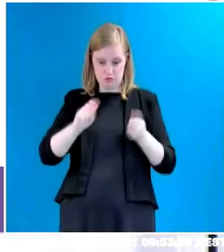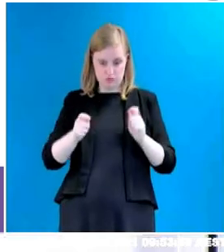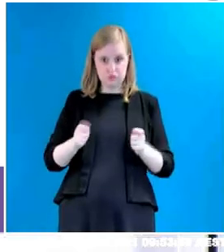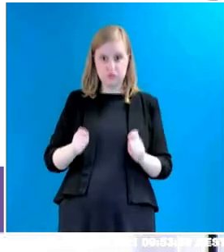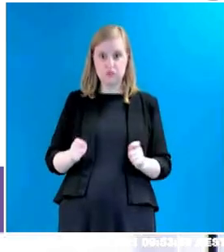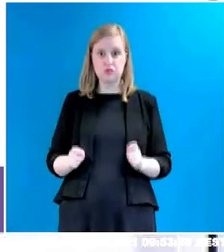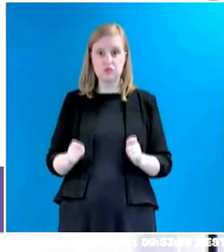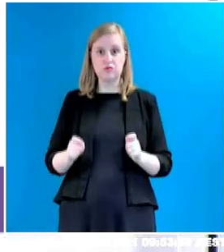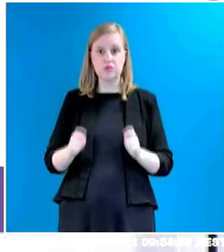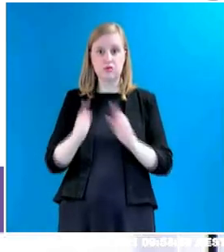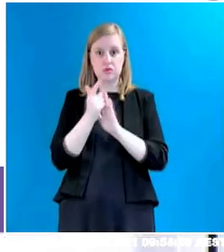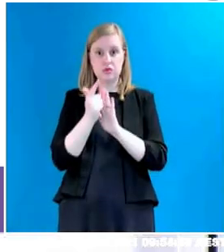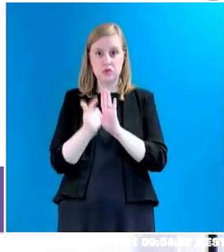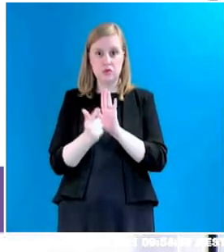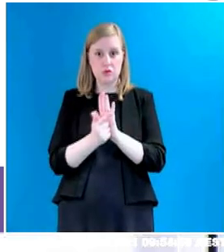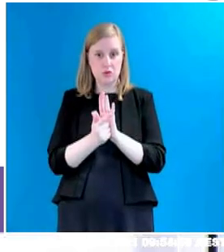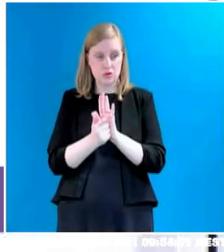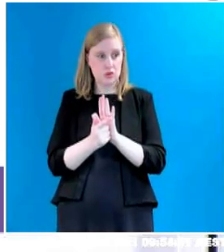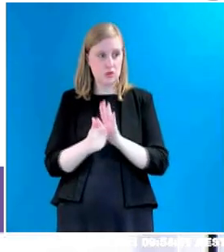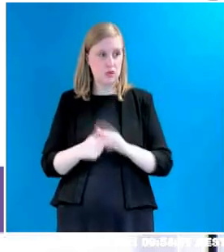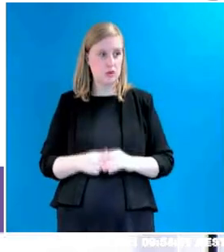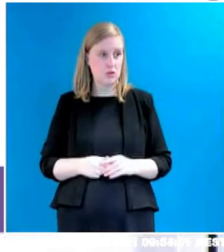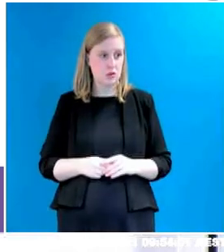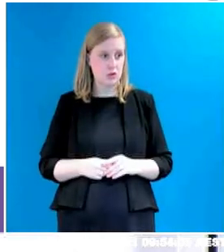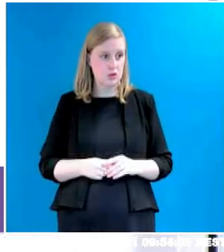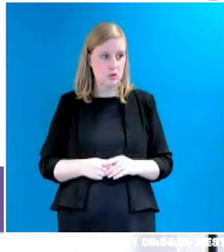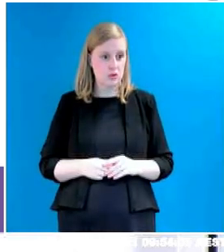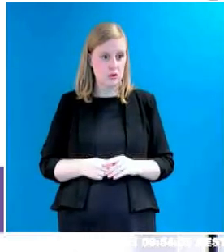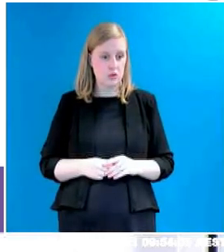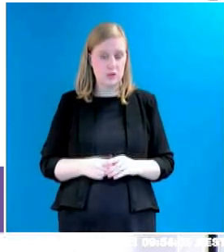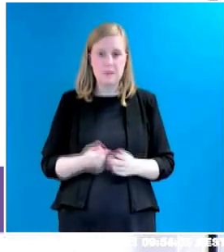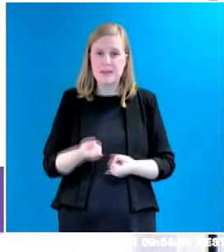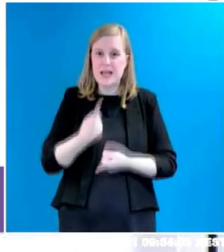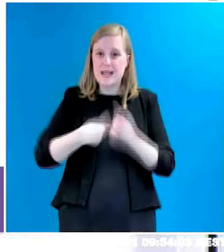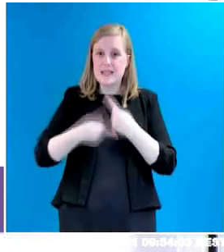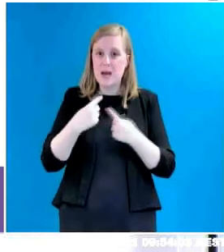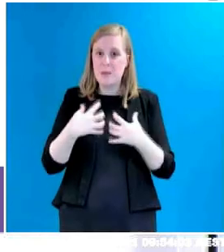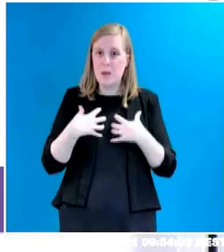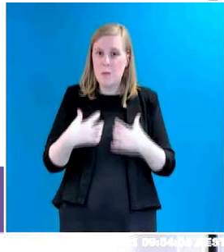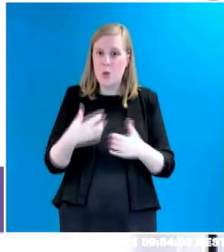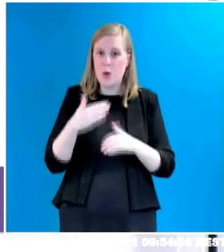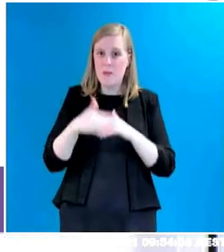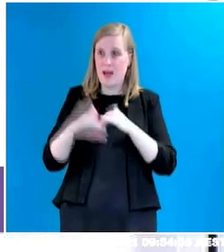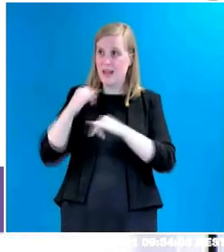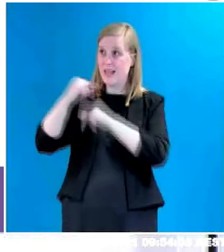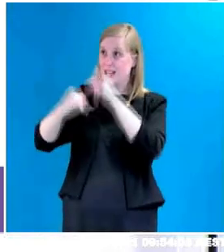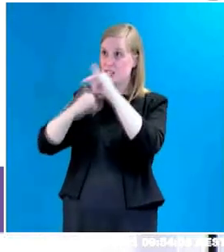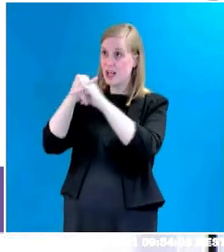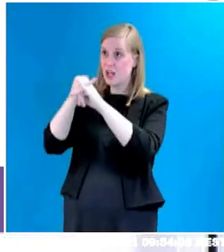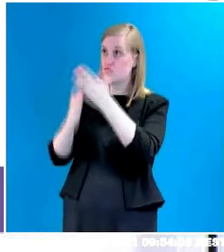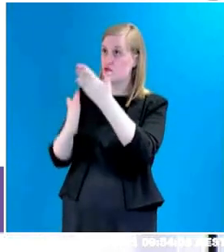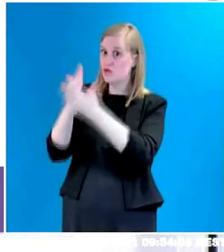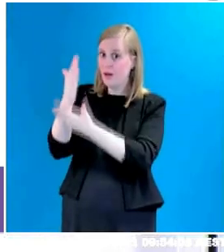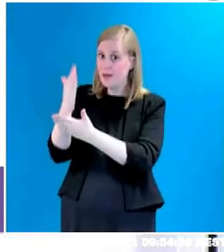exercise of translating international rights into a local setting in the ACT.